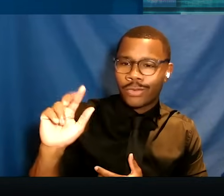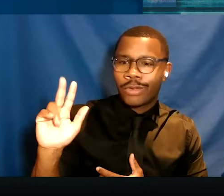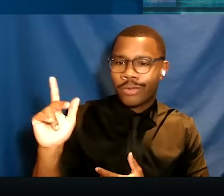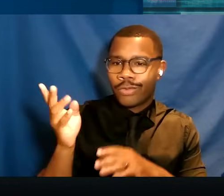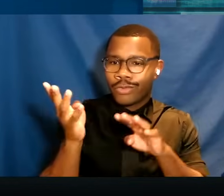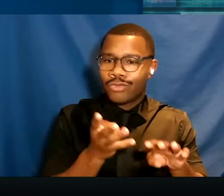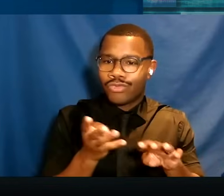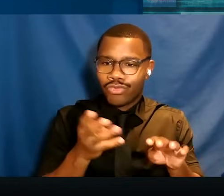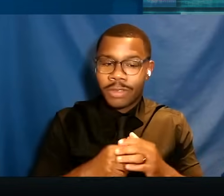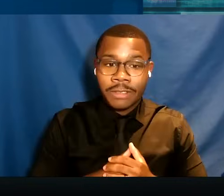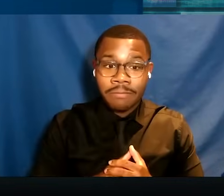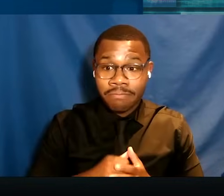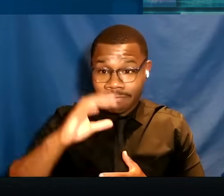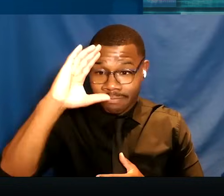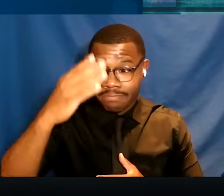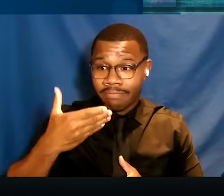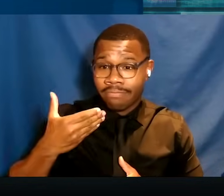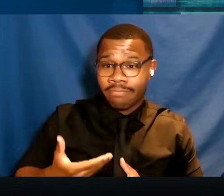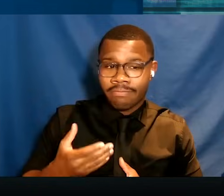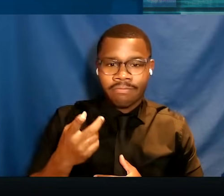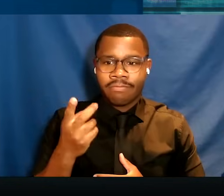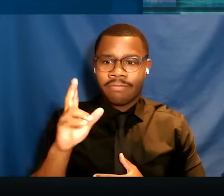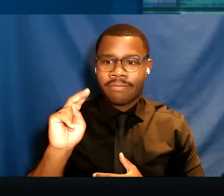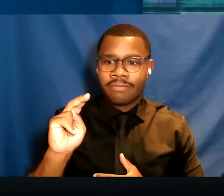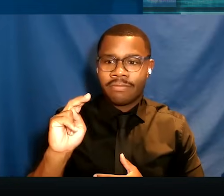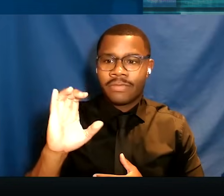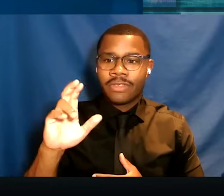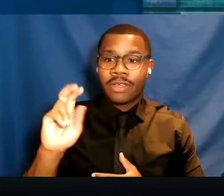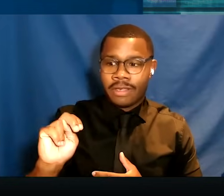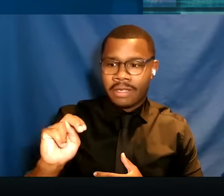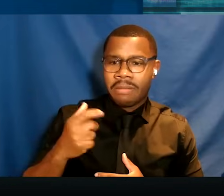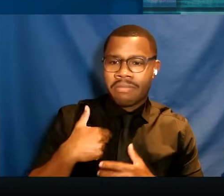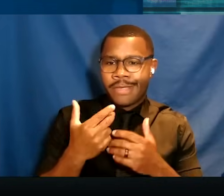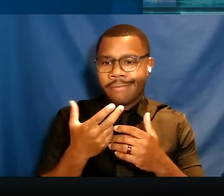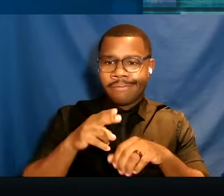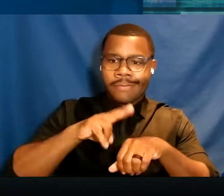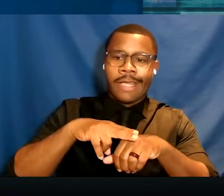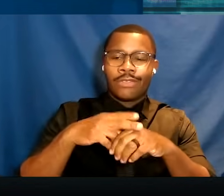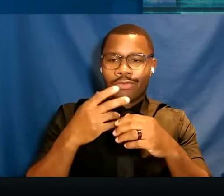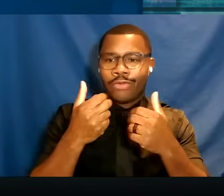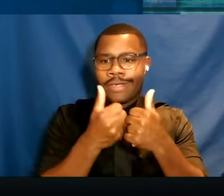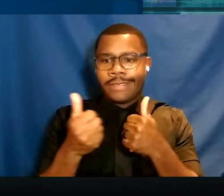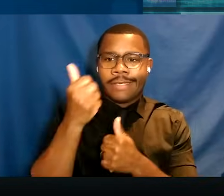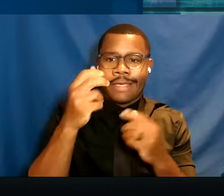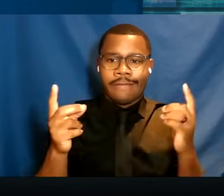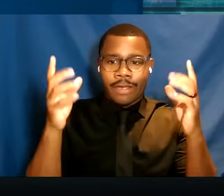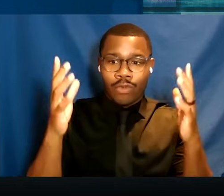SAG-AFTRA National Executive Director and Chief Negotiator. And today, we're going to answer some of the most pressing questions our members have